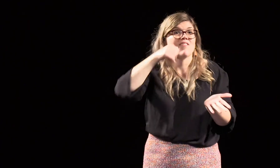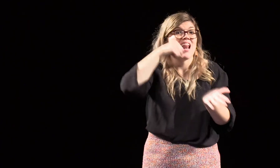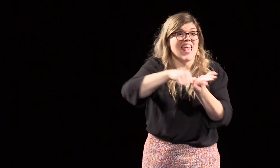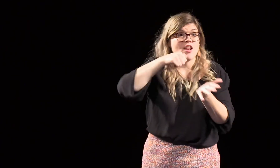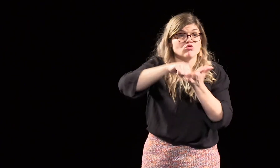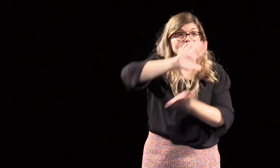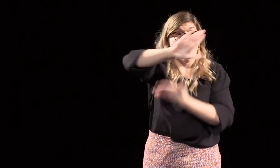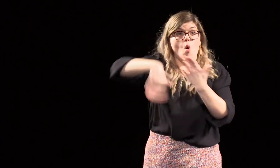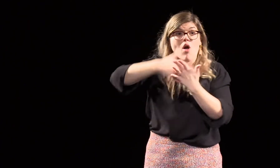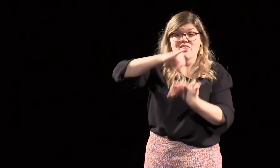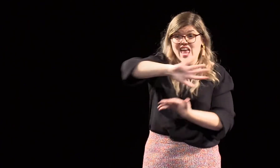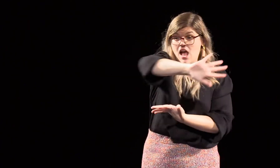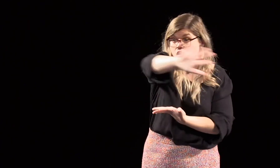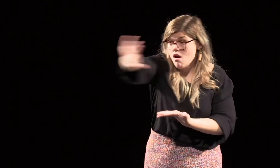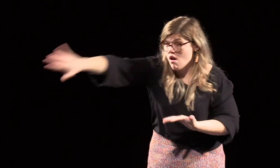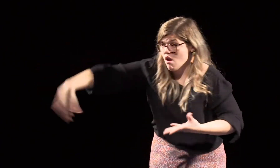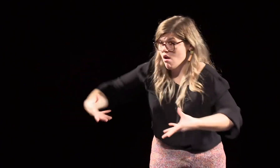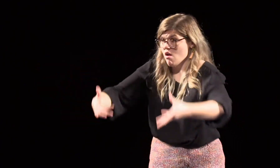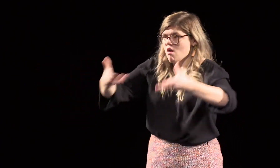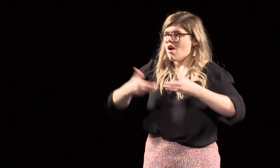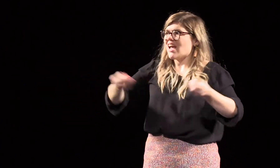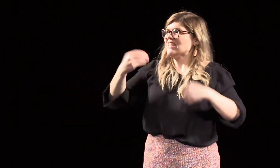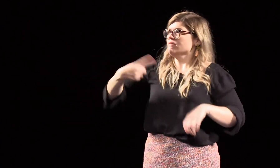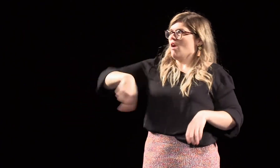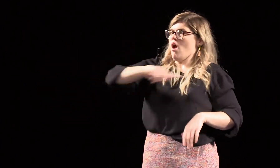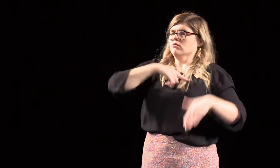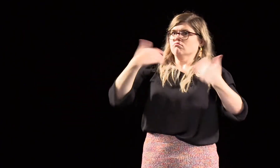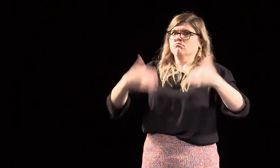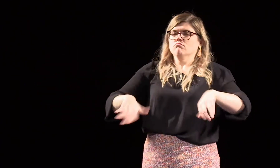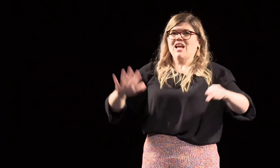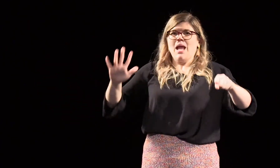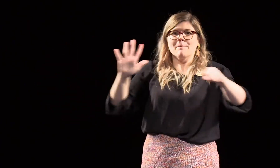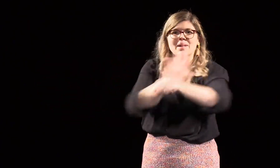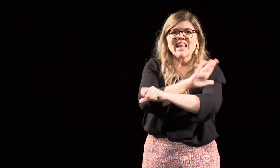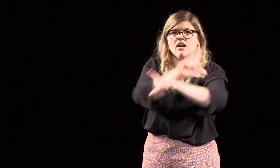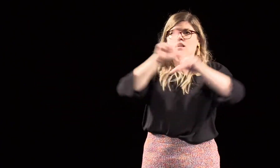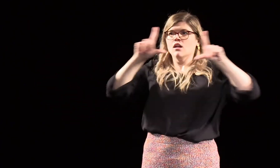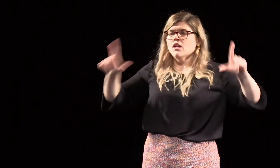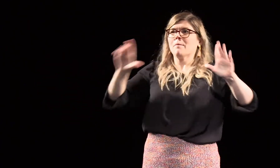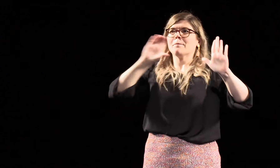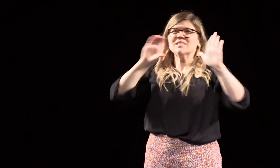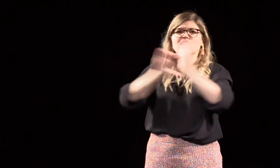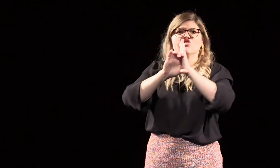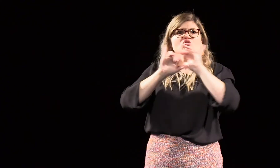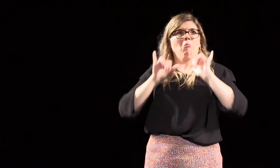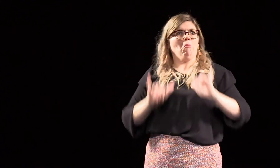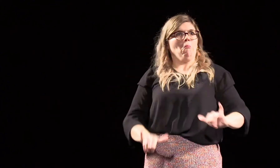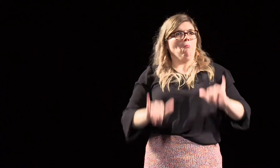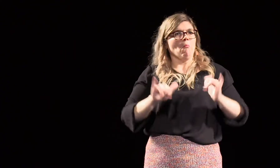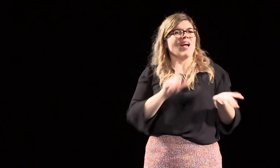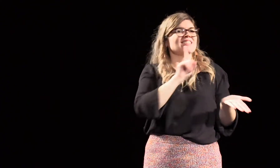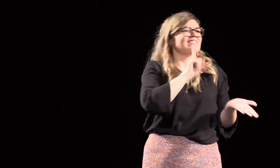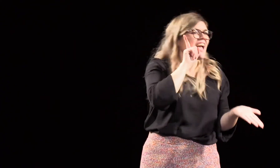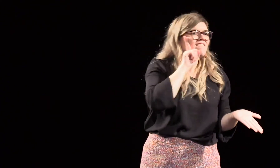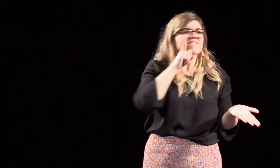So we have all of these letters, and it's really a complete glimpse or total picture